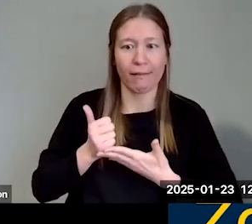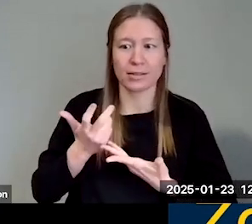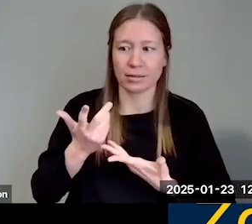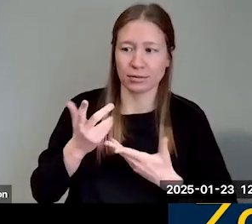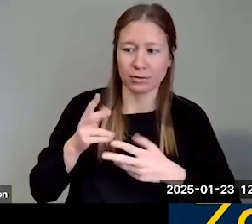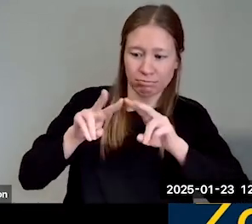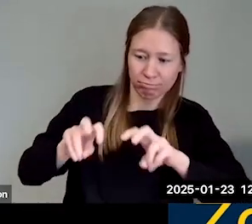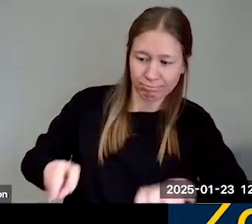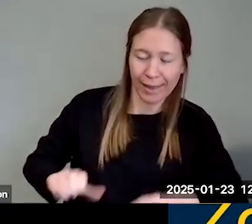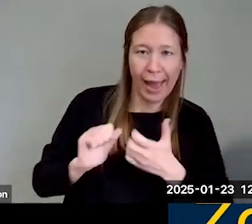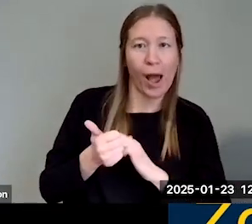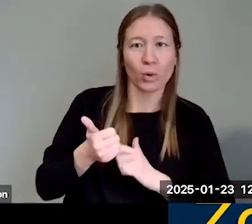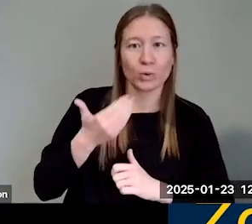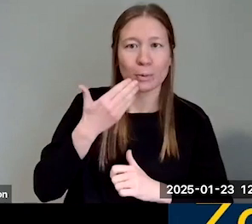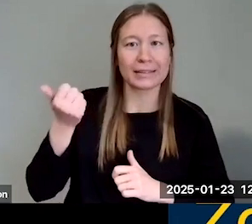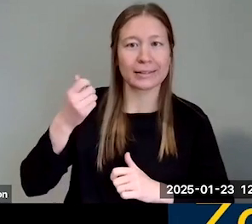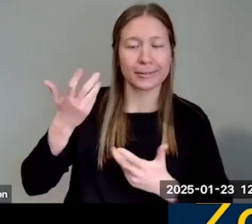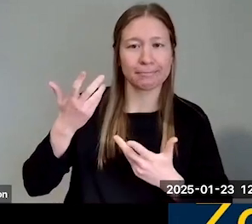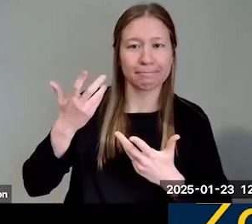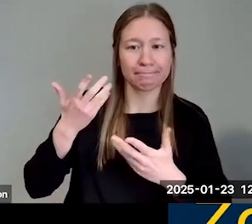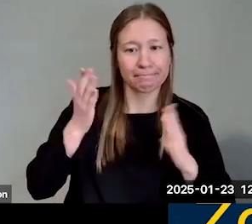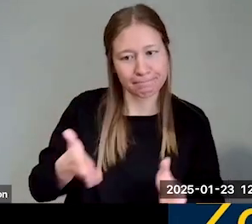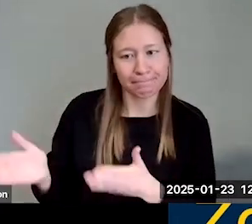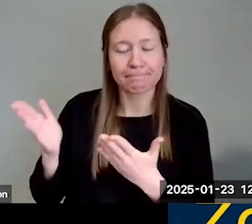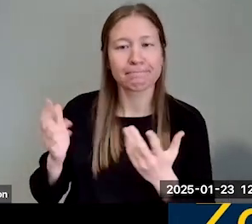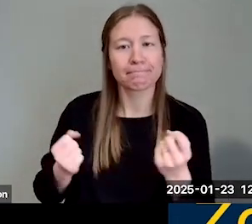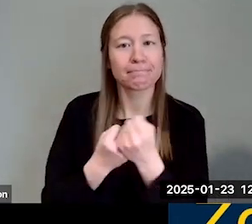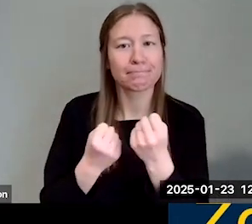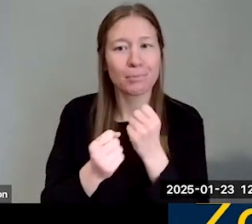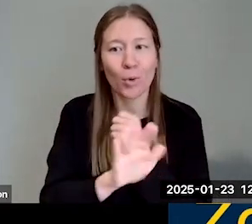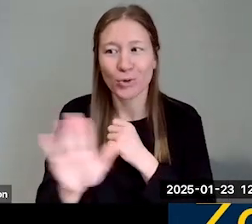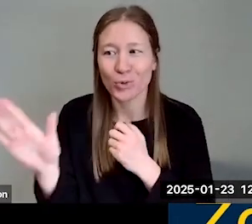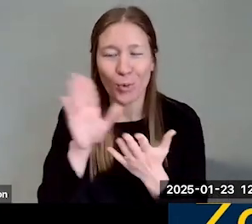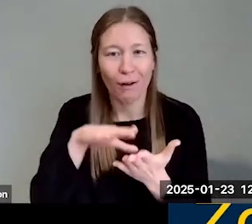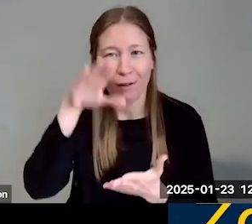with your learning goals. Before we get started, we'll take a minute